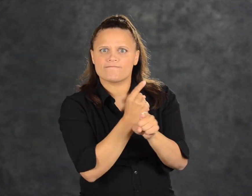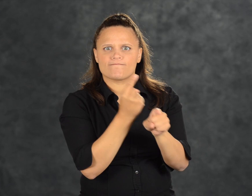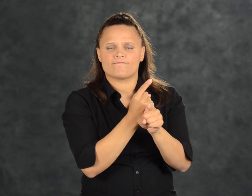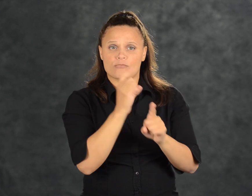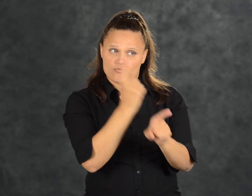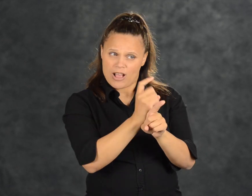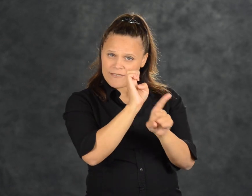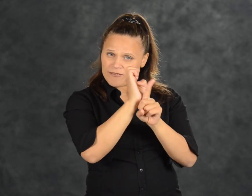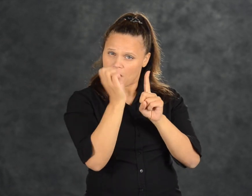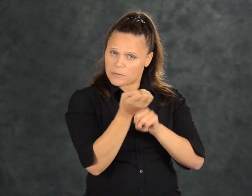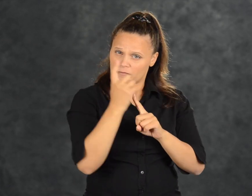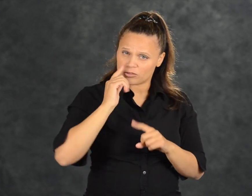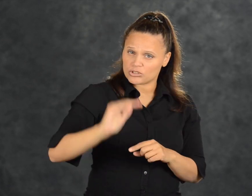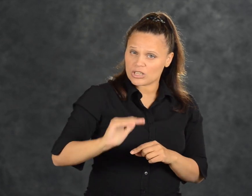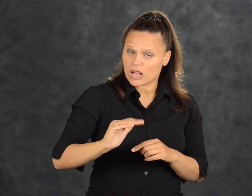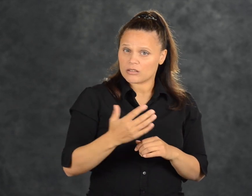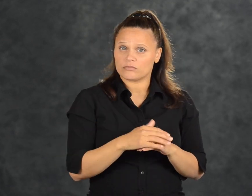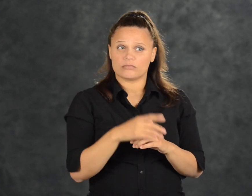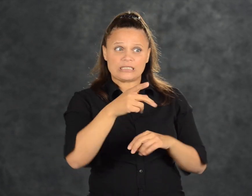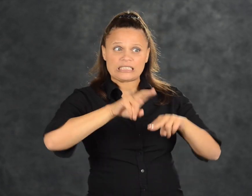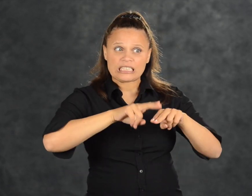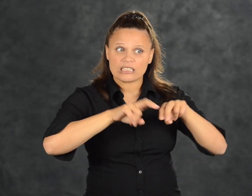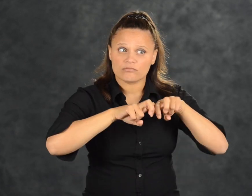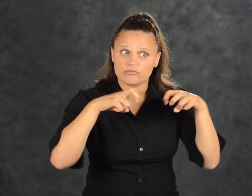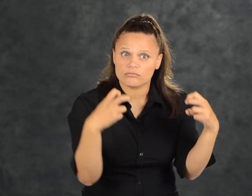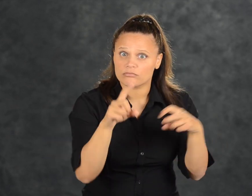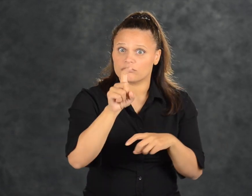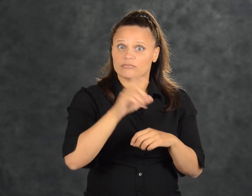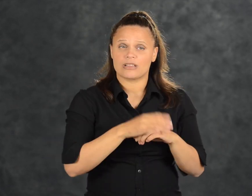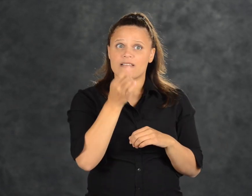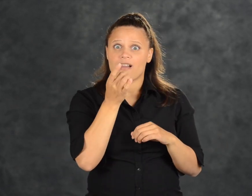who can come and evaluate whether your child would benefit from an FM system, different seating arrangements,